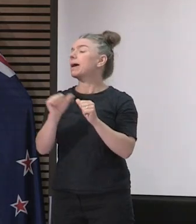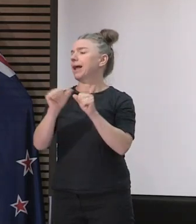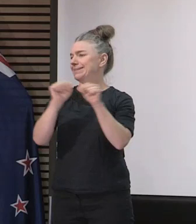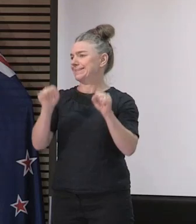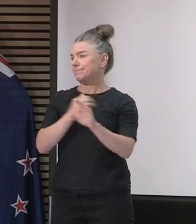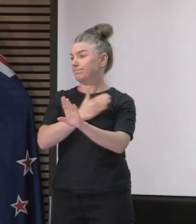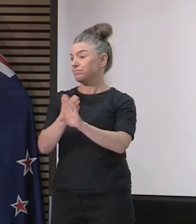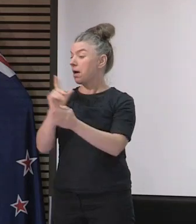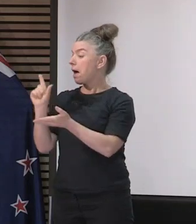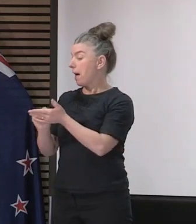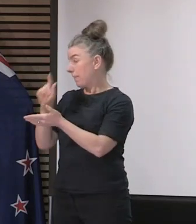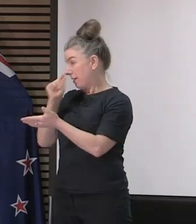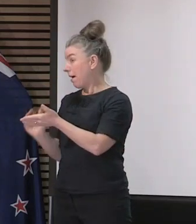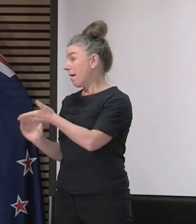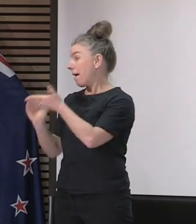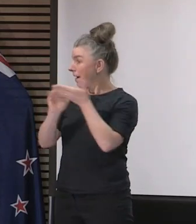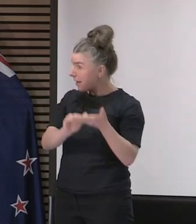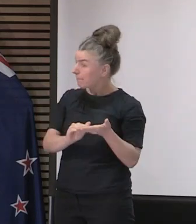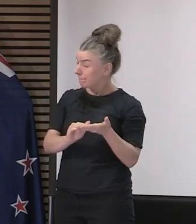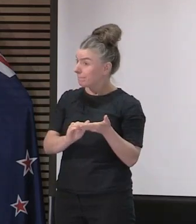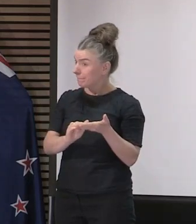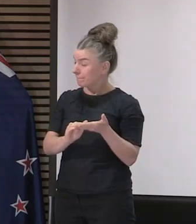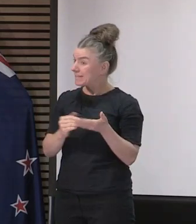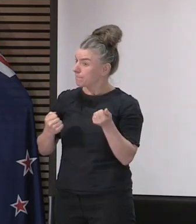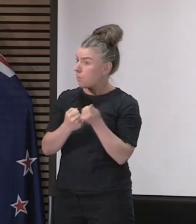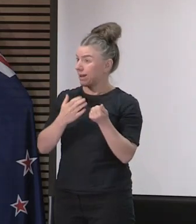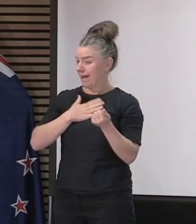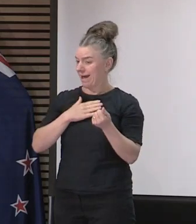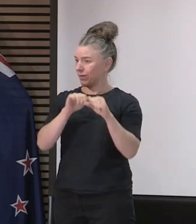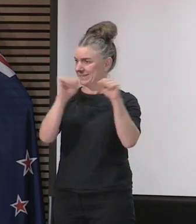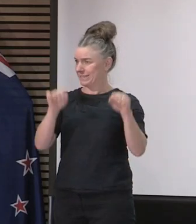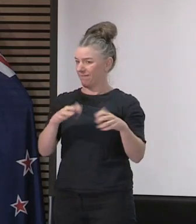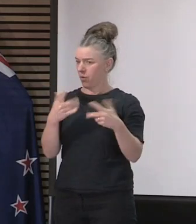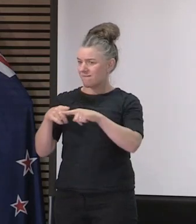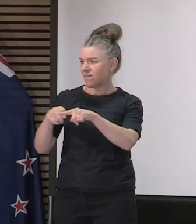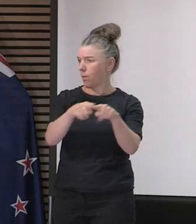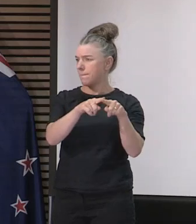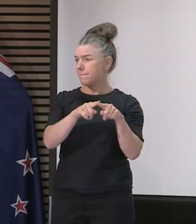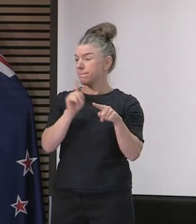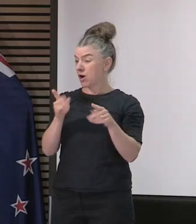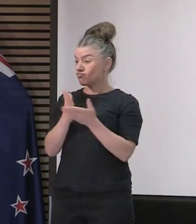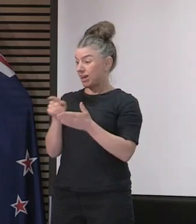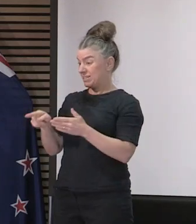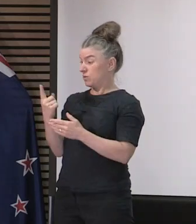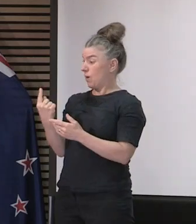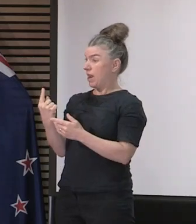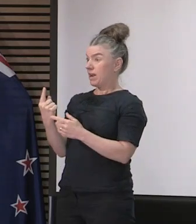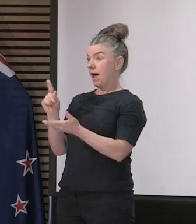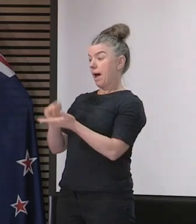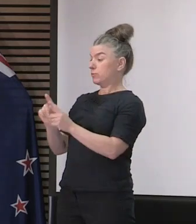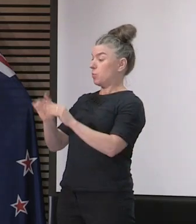place which we have been working hard to strengthen.